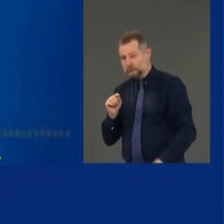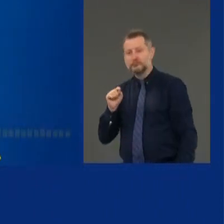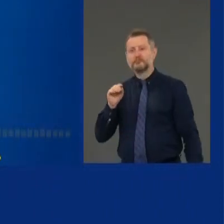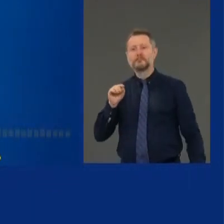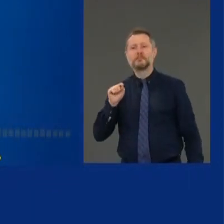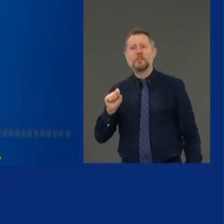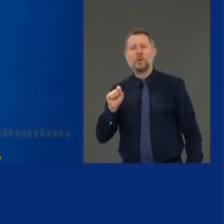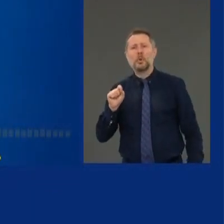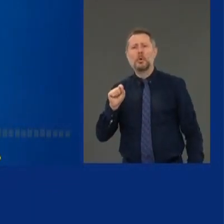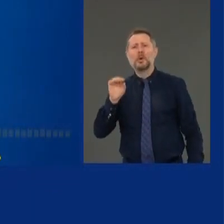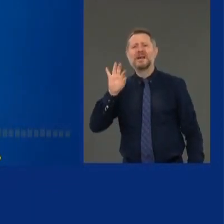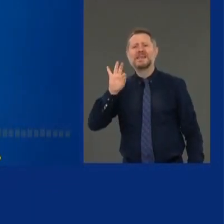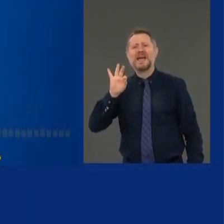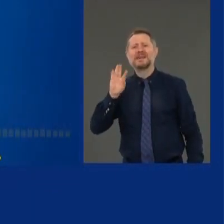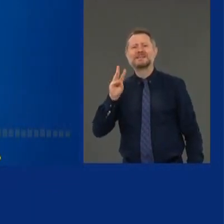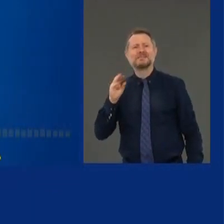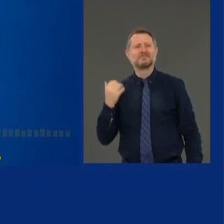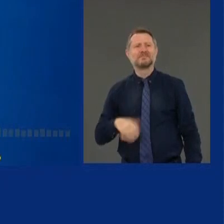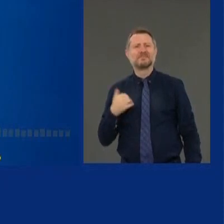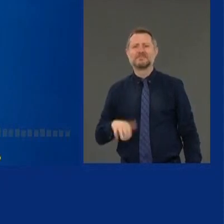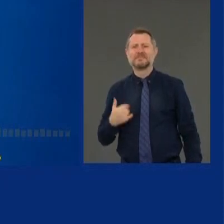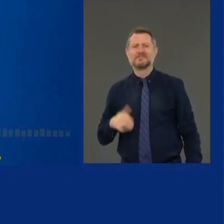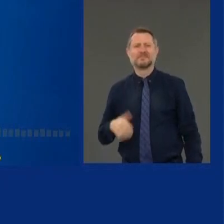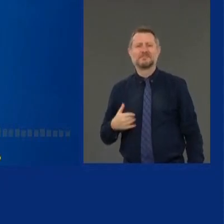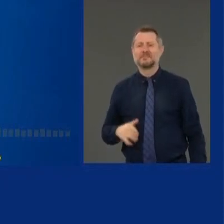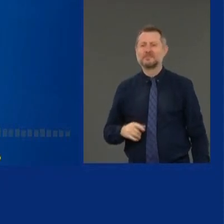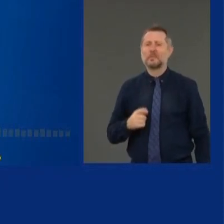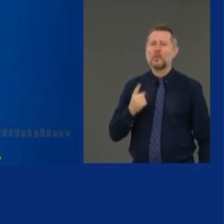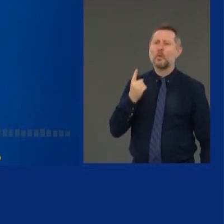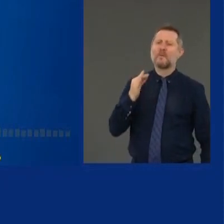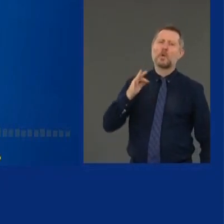WE HAVE STARTED.